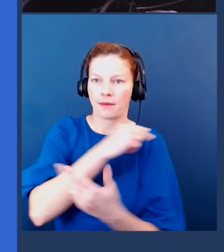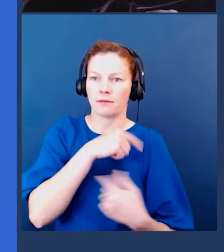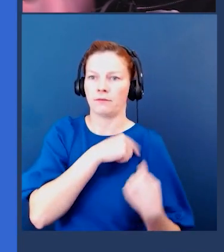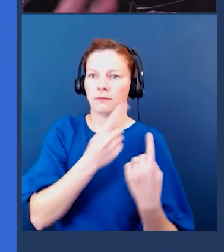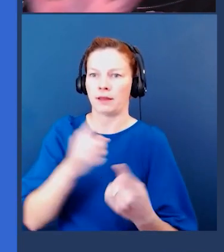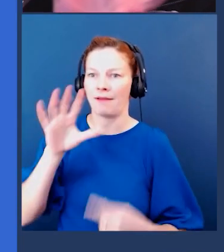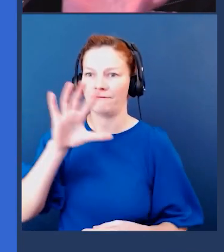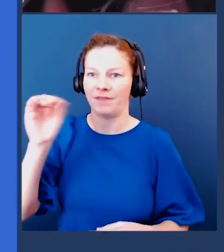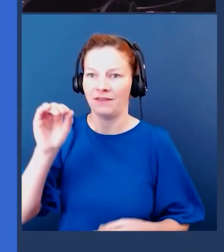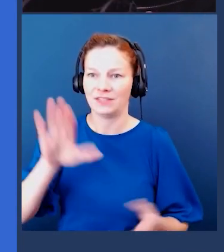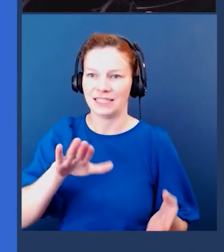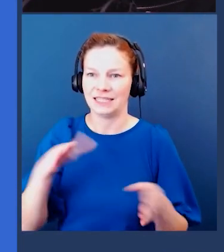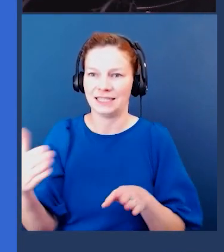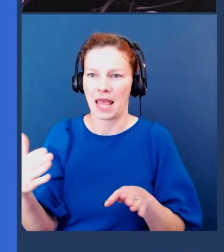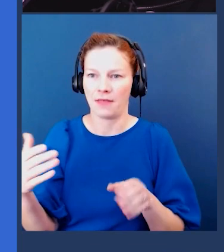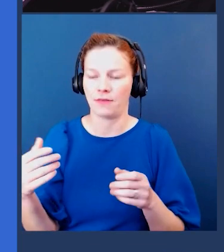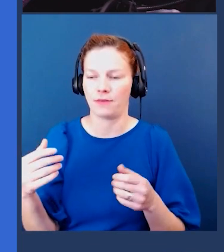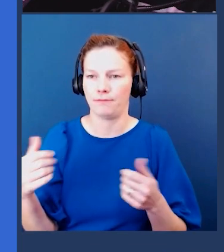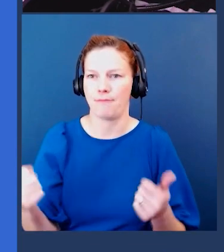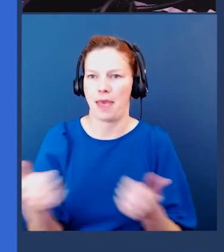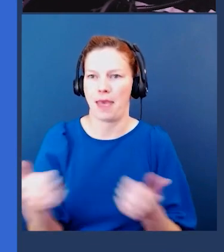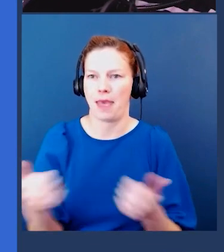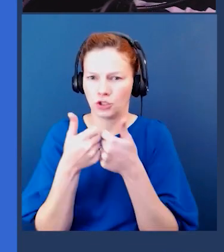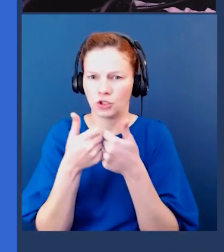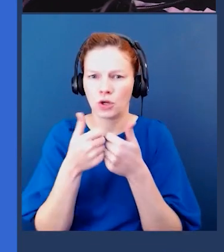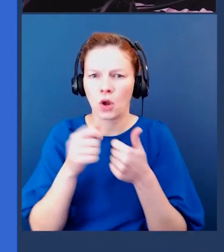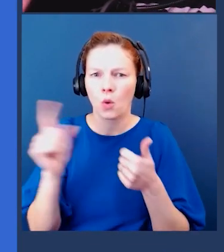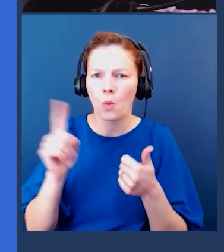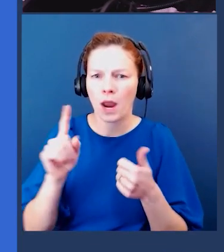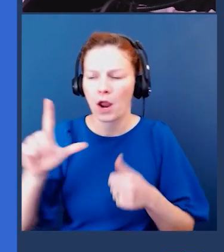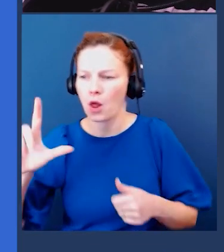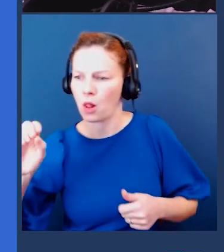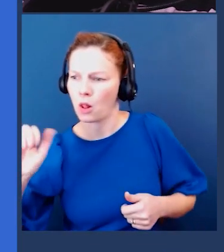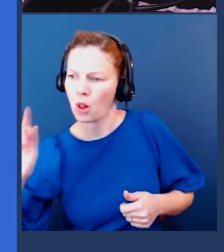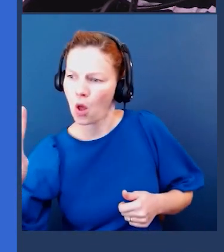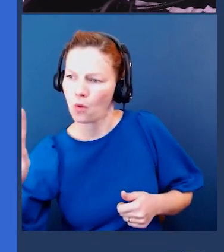this loadout was used against this loadout. And then you can see real